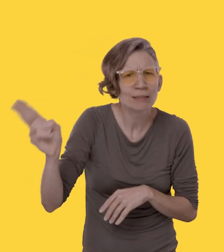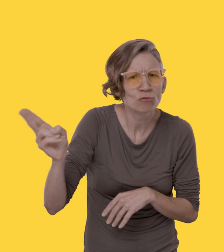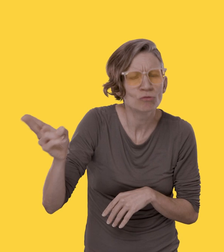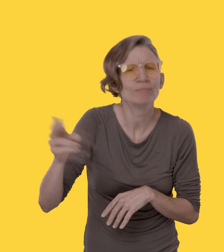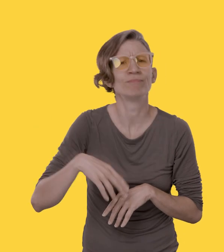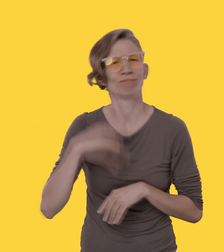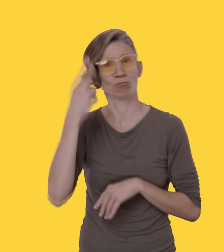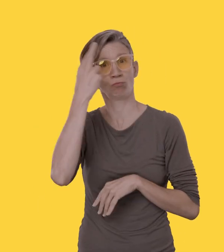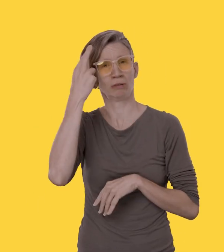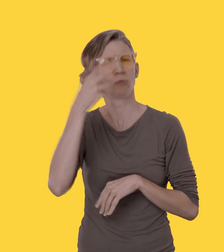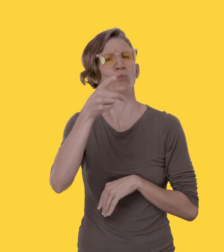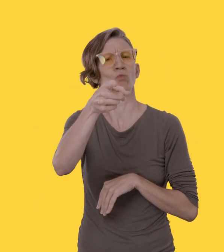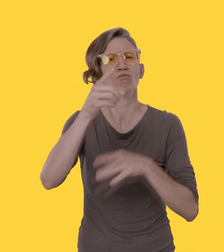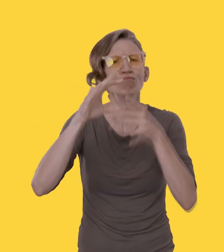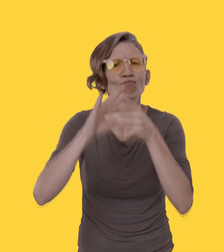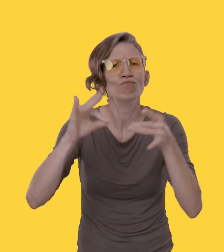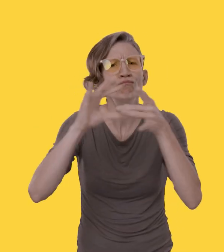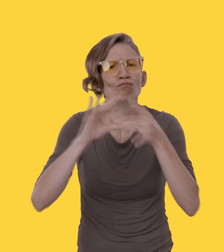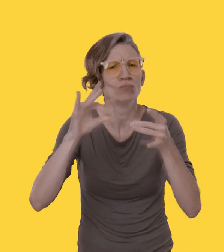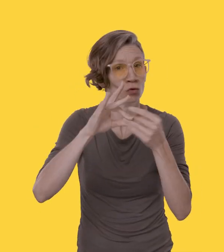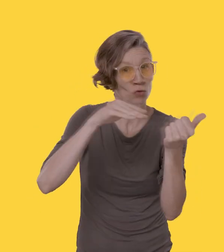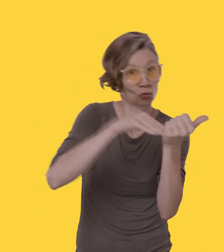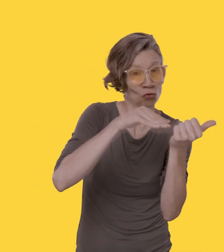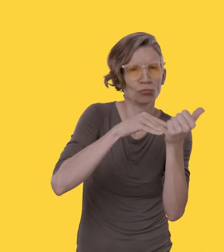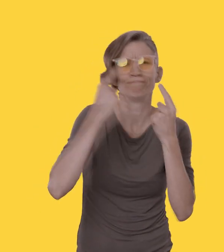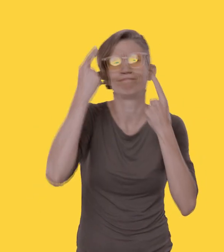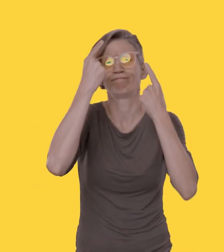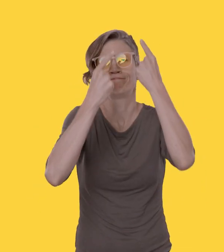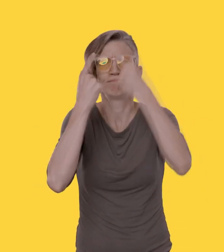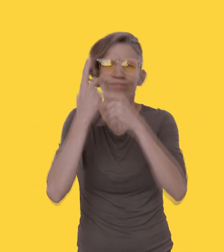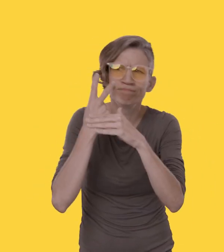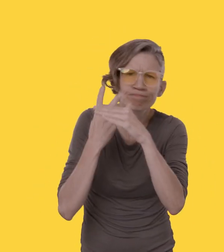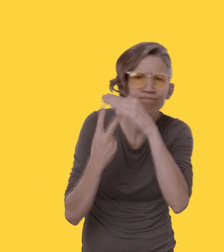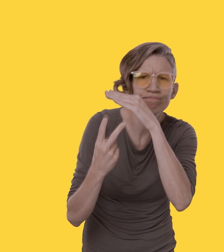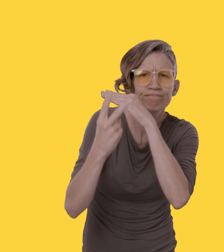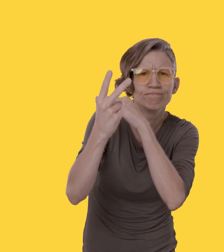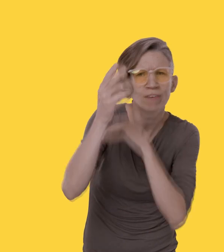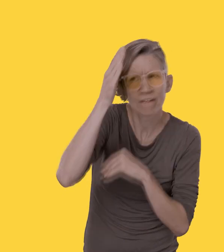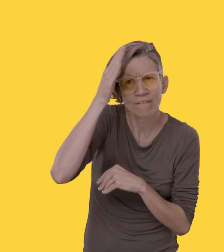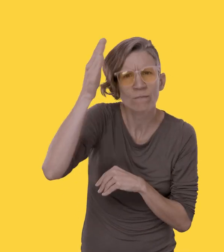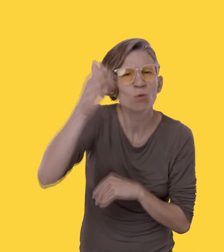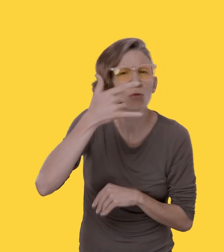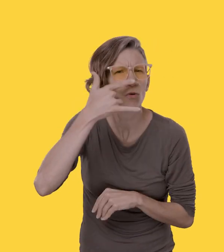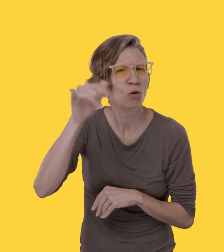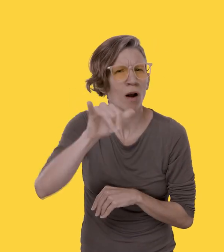the trajectory of the issue that you're talking about, may have to decide whether or not to refer you to a specialist.